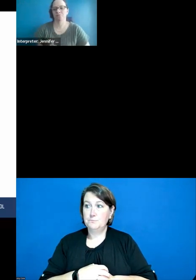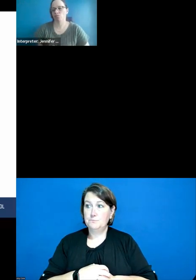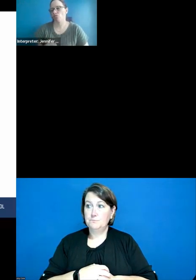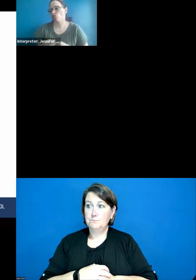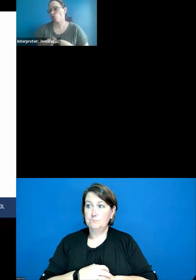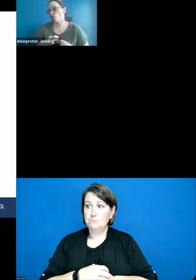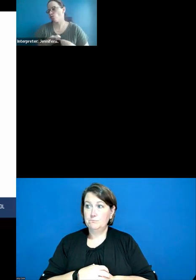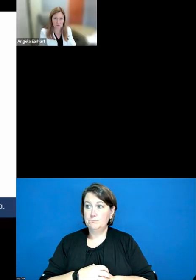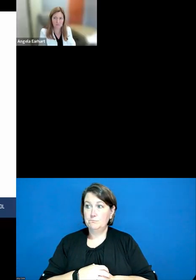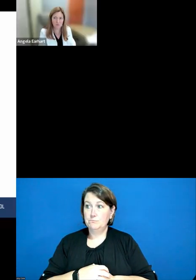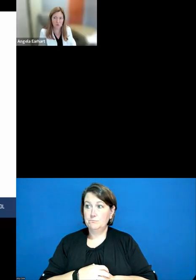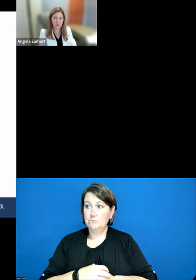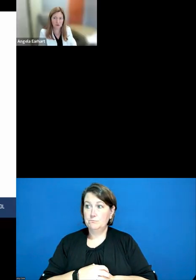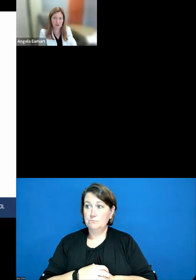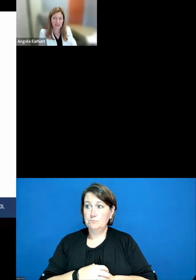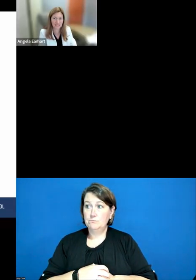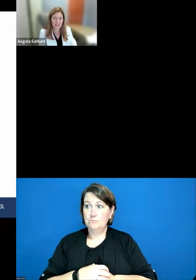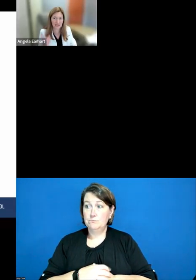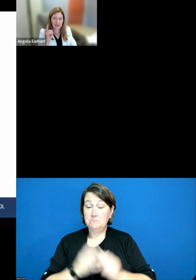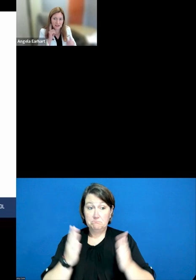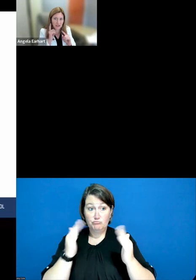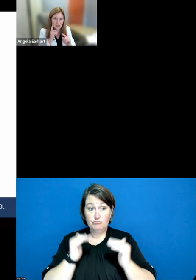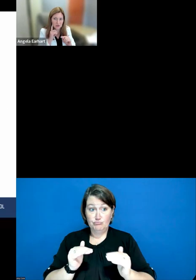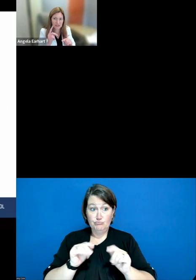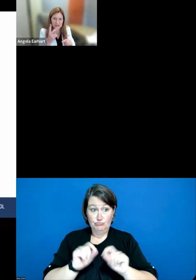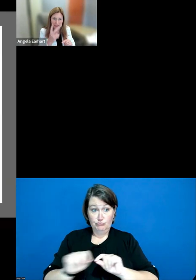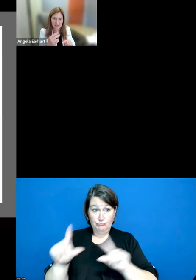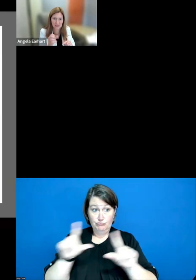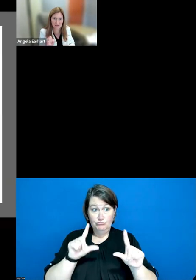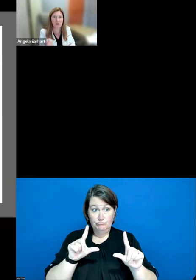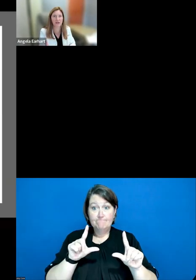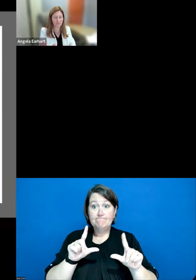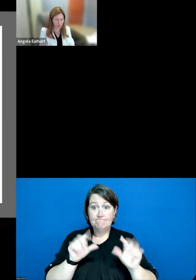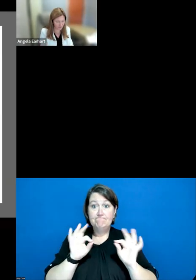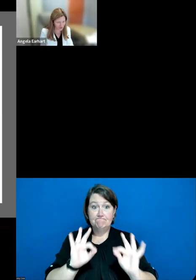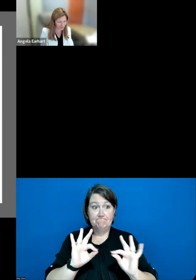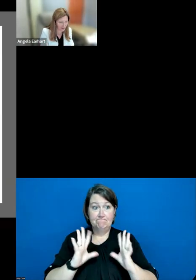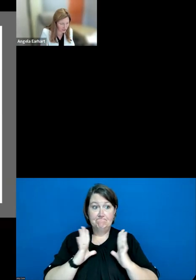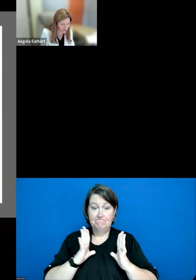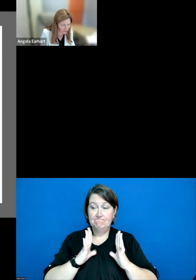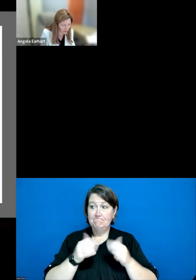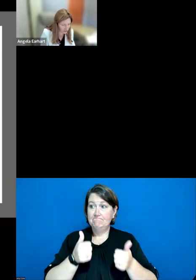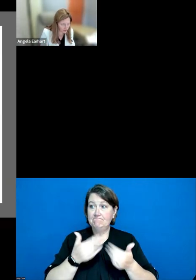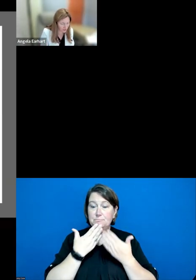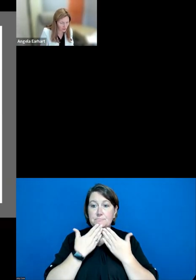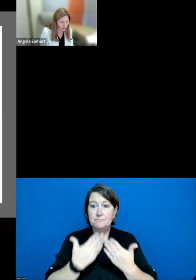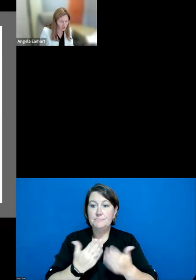Can we move to the next slide? Can you hear me see me? Okay. Perfect. Thank you. Okay.